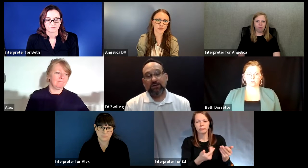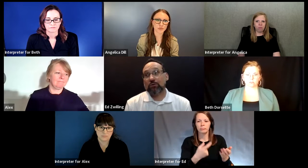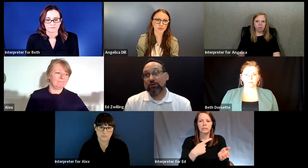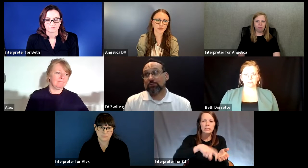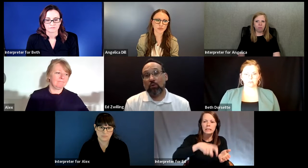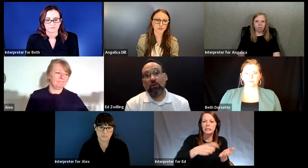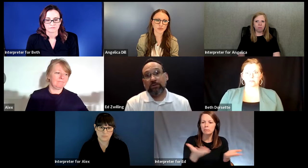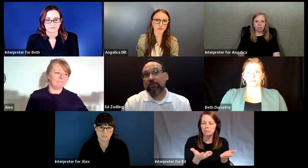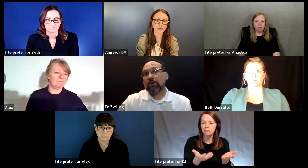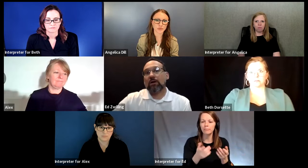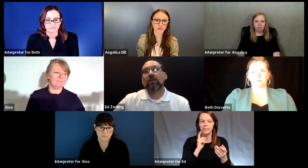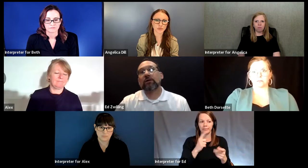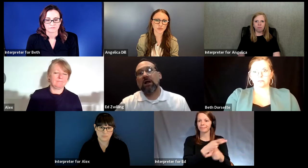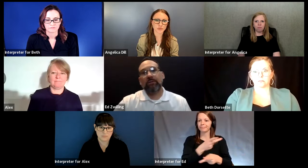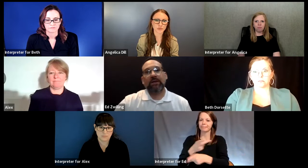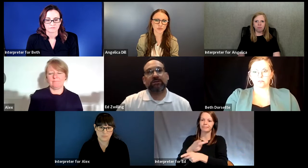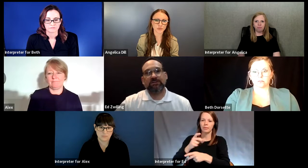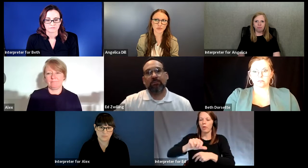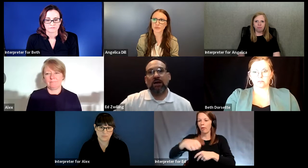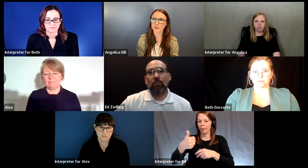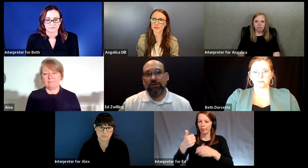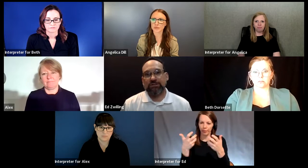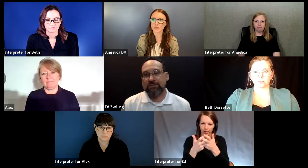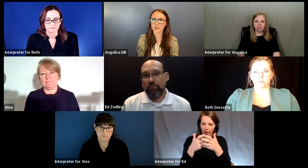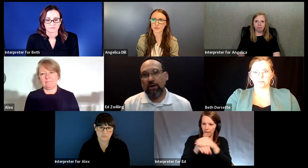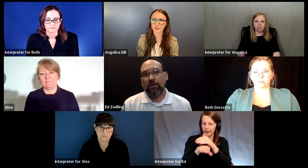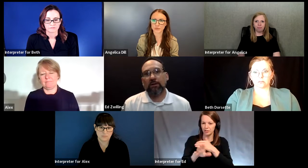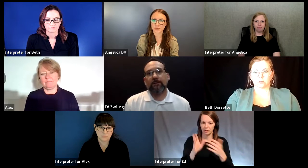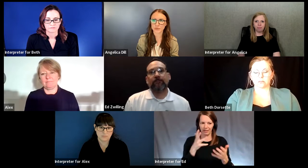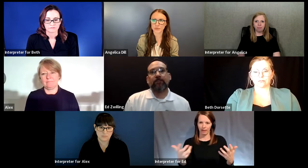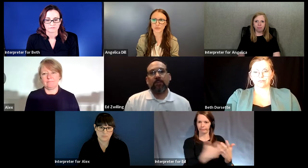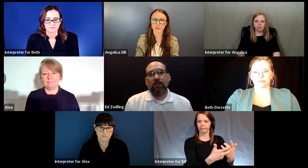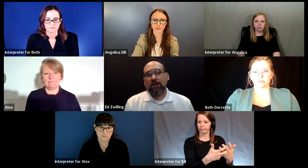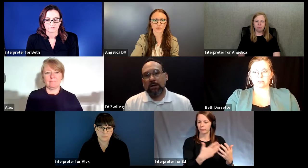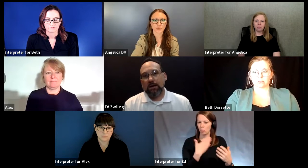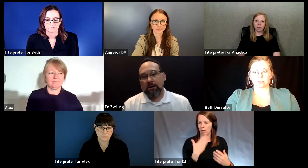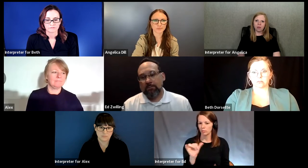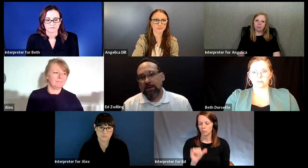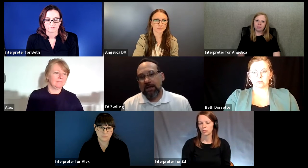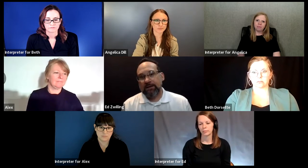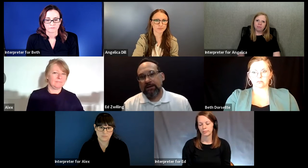and to explore whether there are other accommodations that might work just as well.